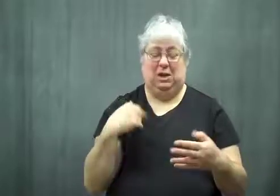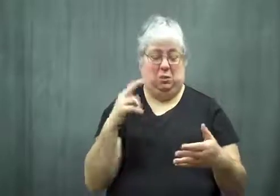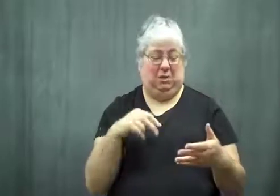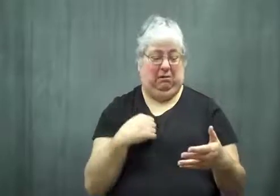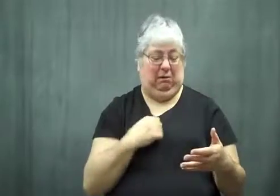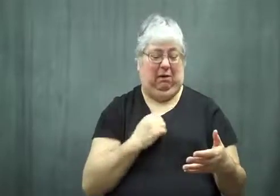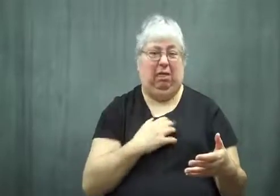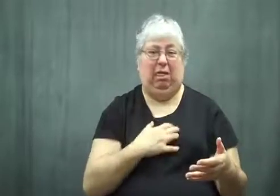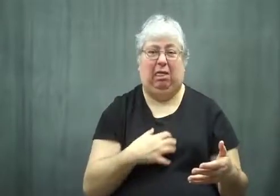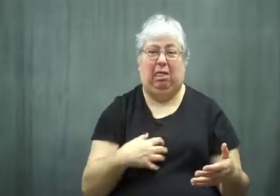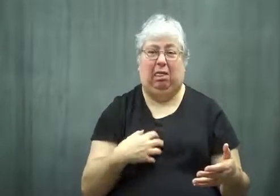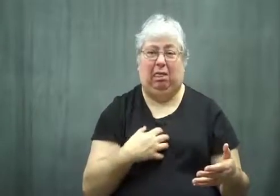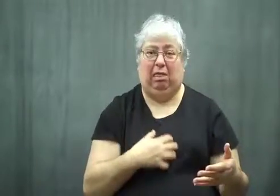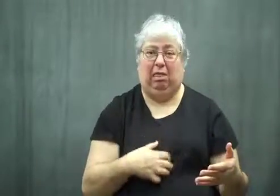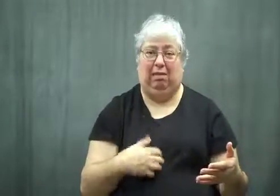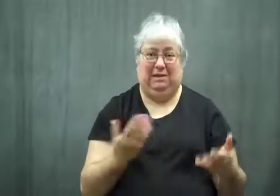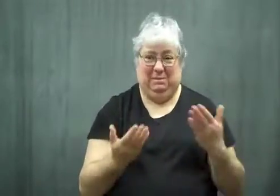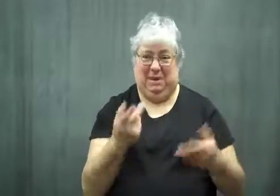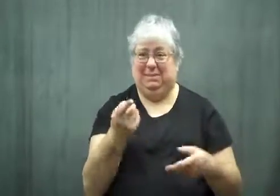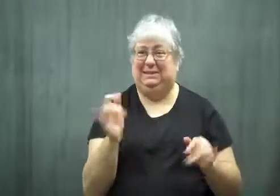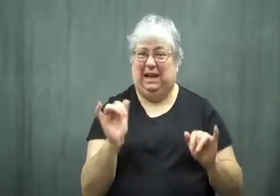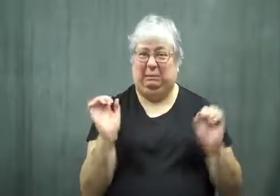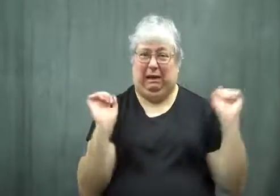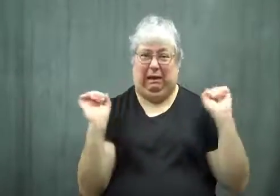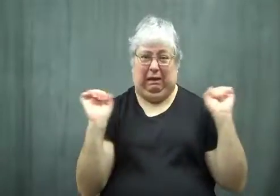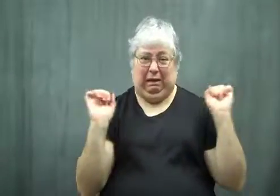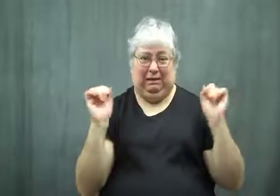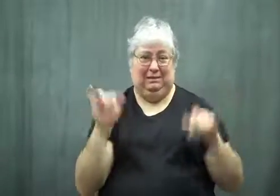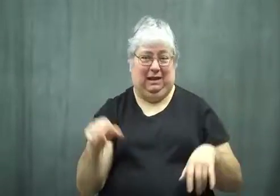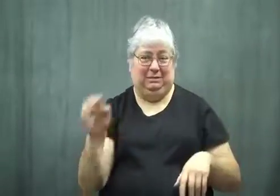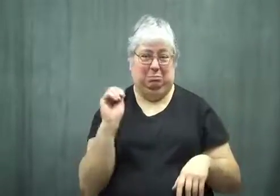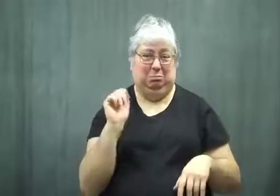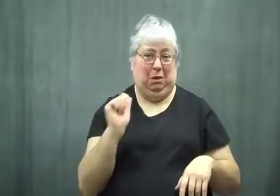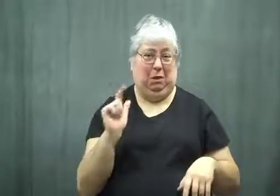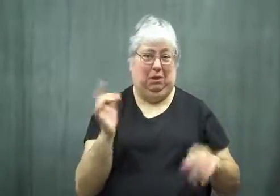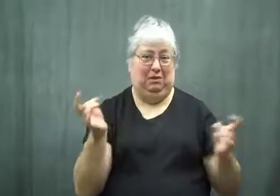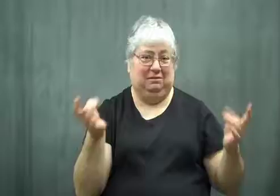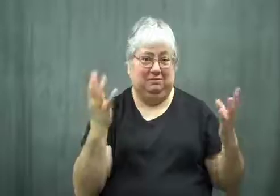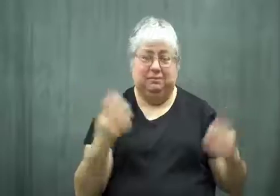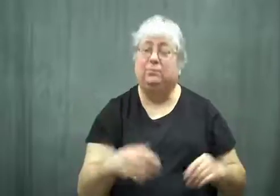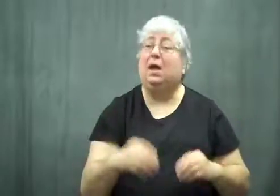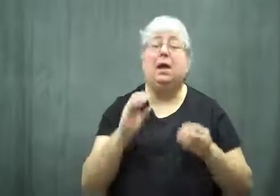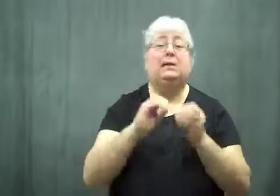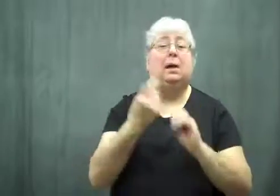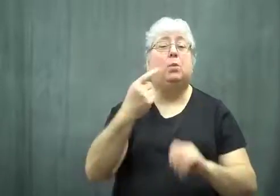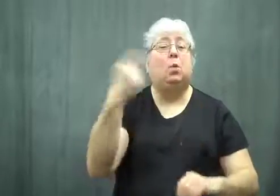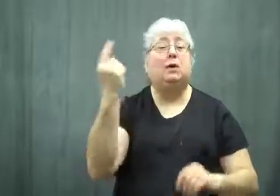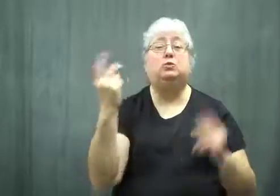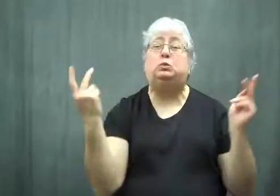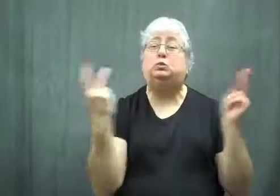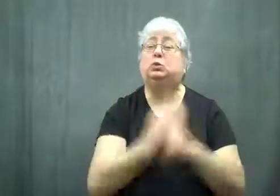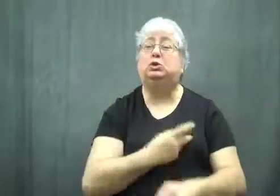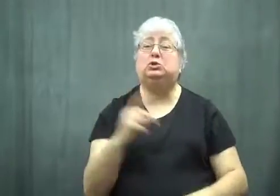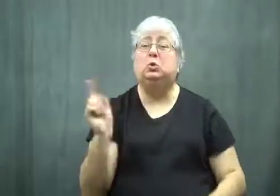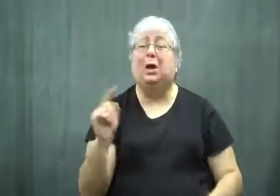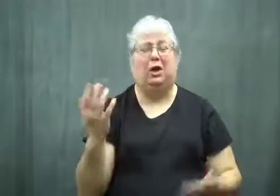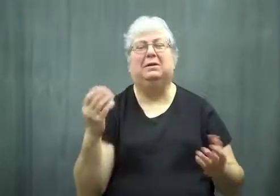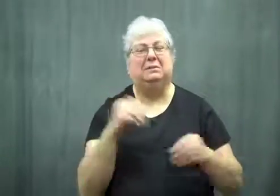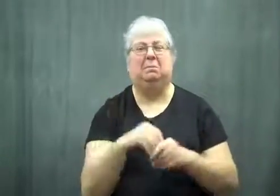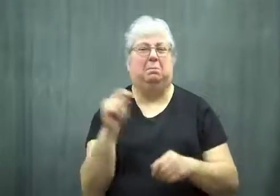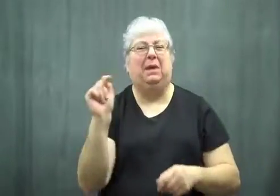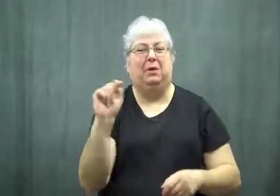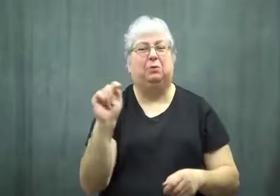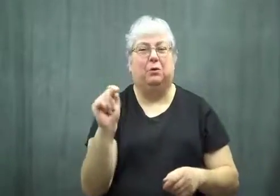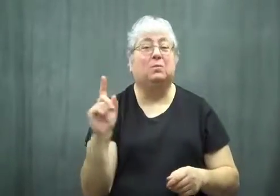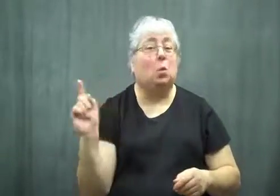It was disgusting, and you may feel the same way about malls after this.